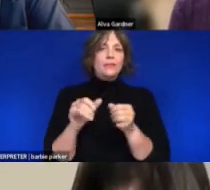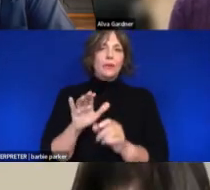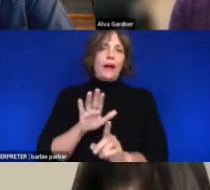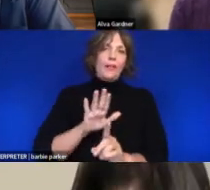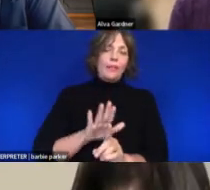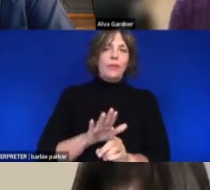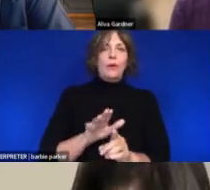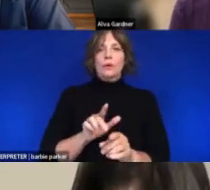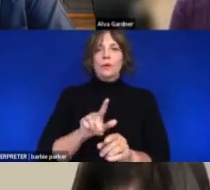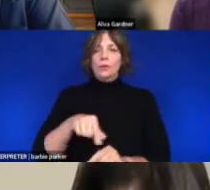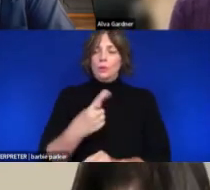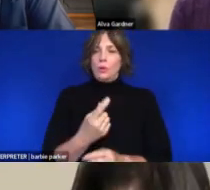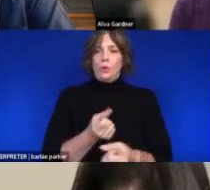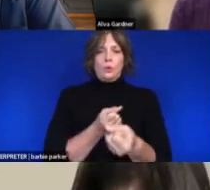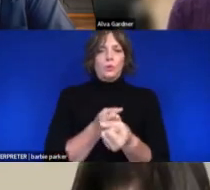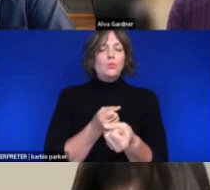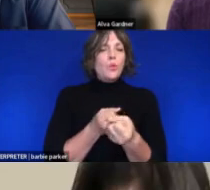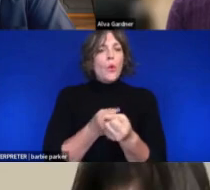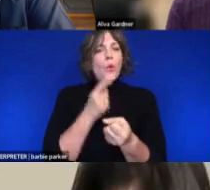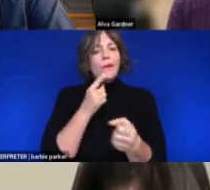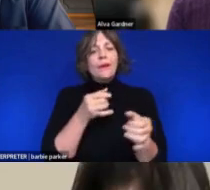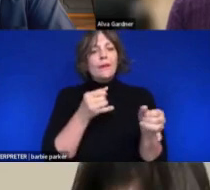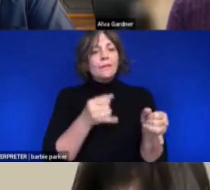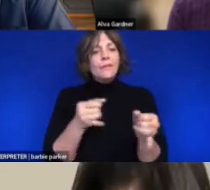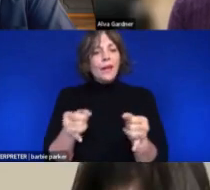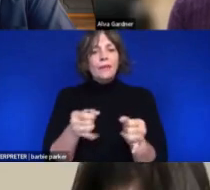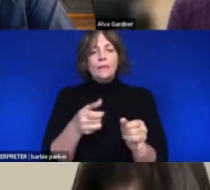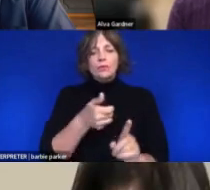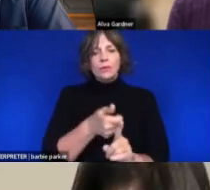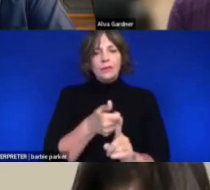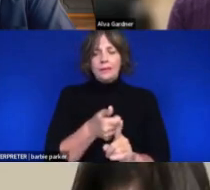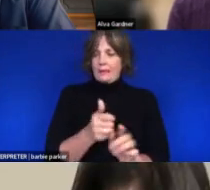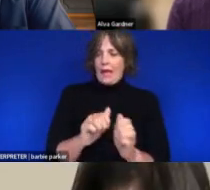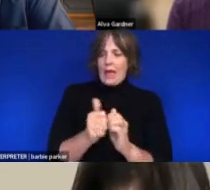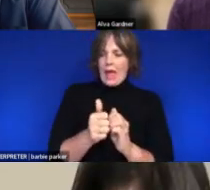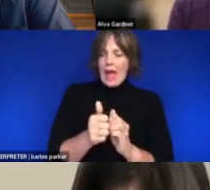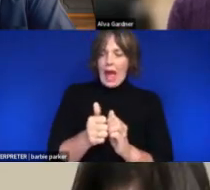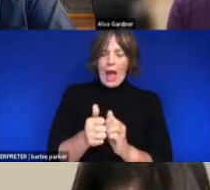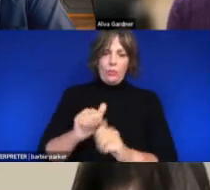it's the individual, and how established or developed their